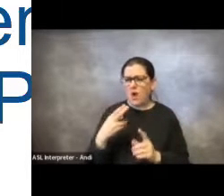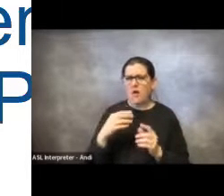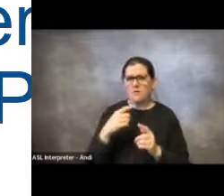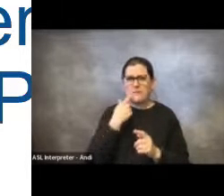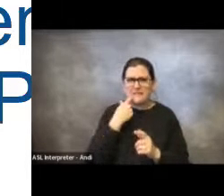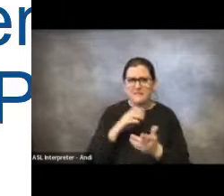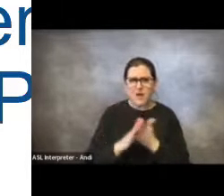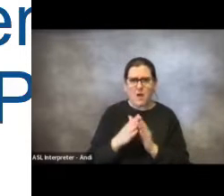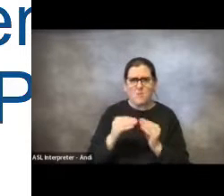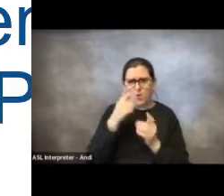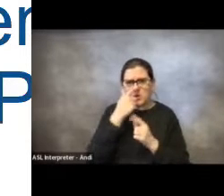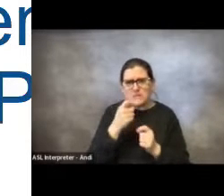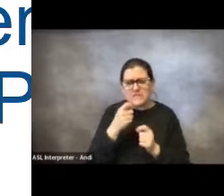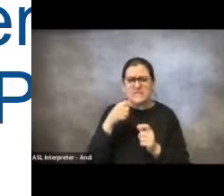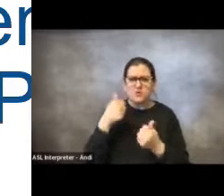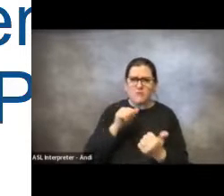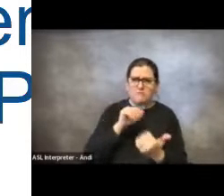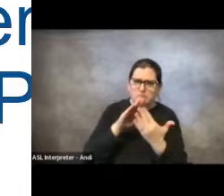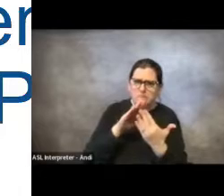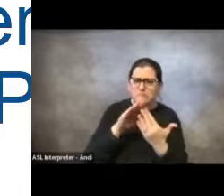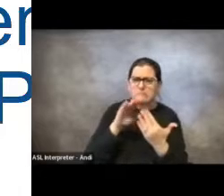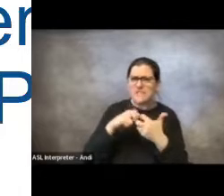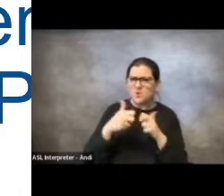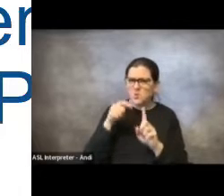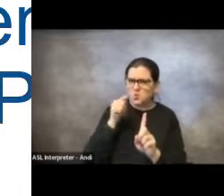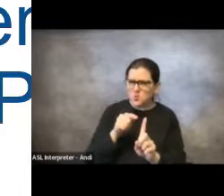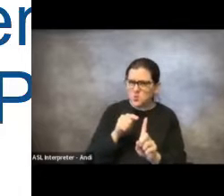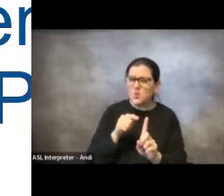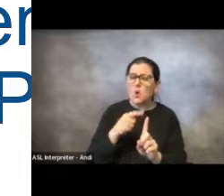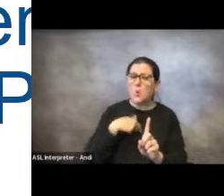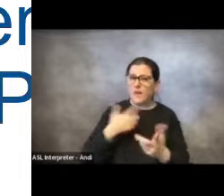us you know, kind of address this. So we applied and we were